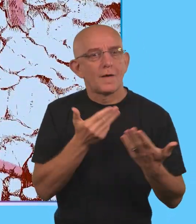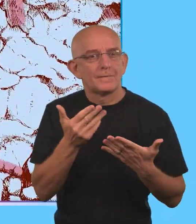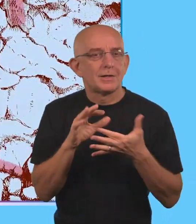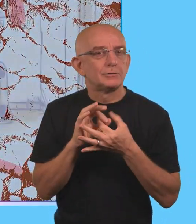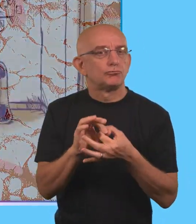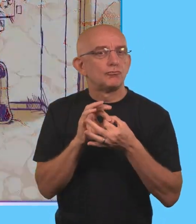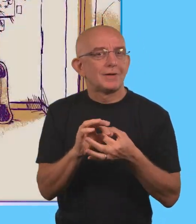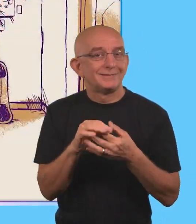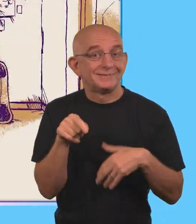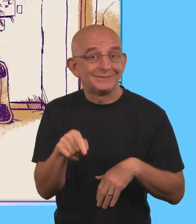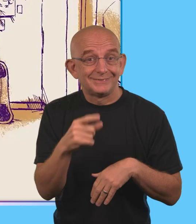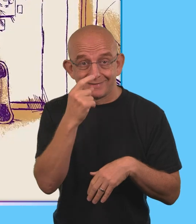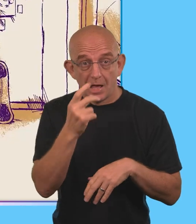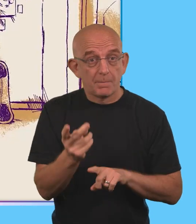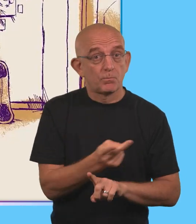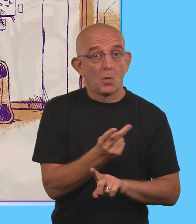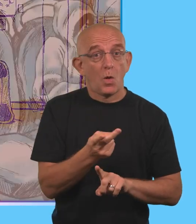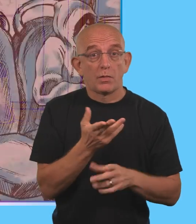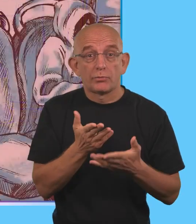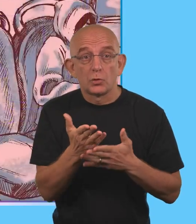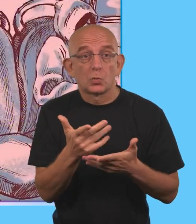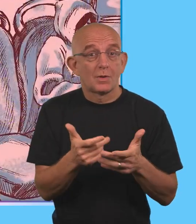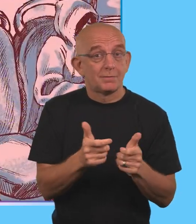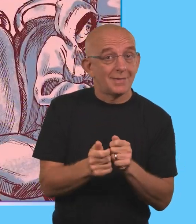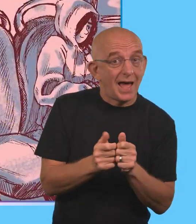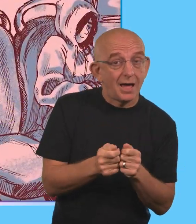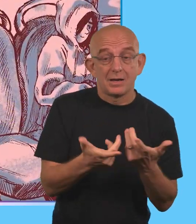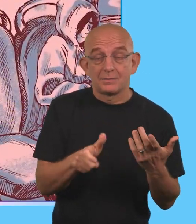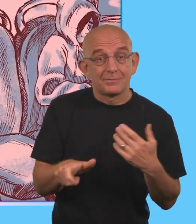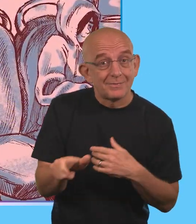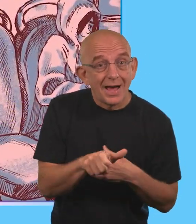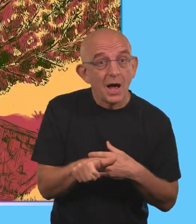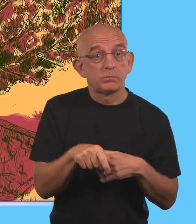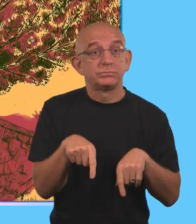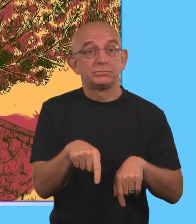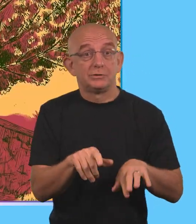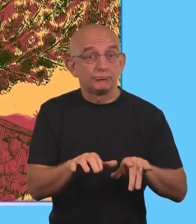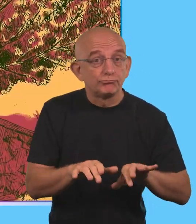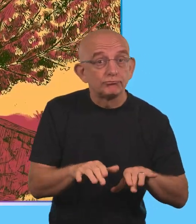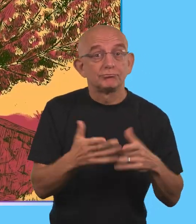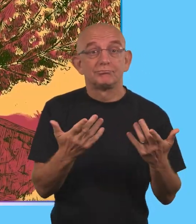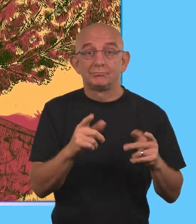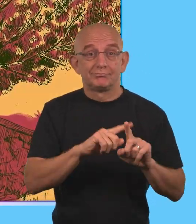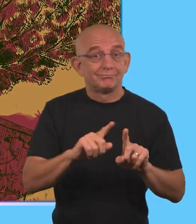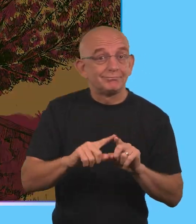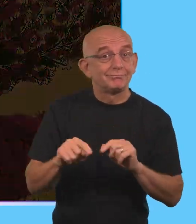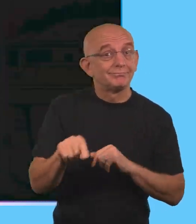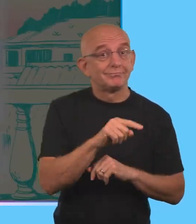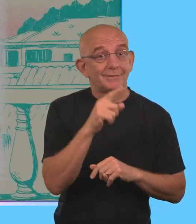Both can be played with a mouse, a keyboard, an Xbox controller, or any combination of those.